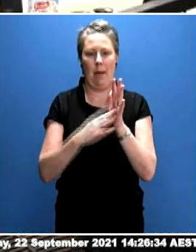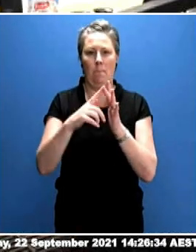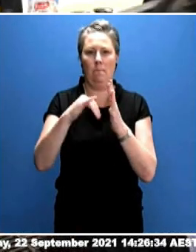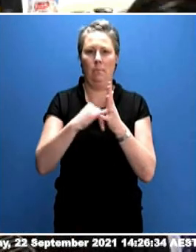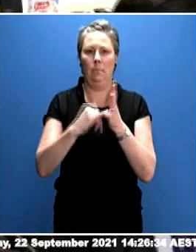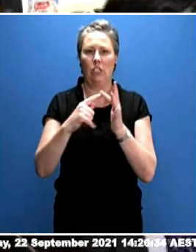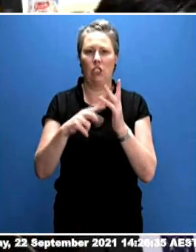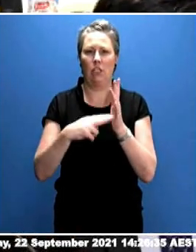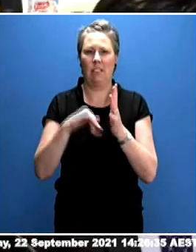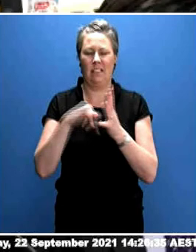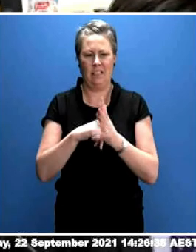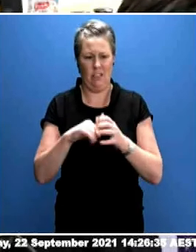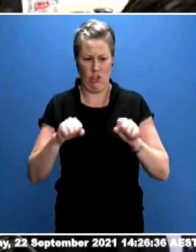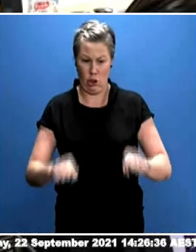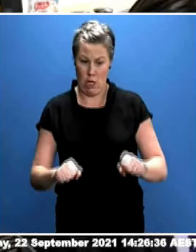I'm not sure you're right.